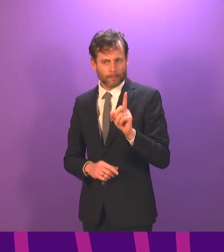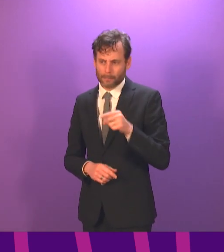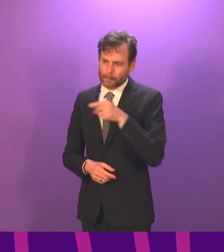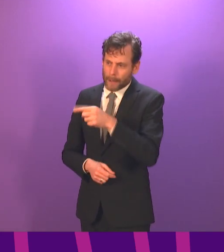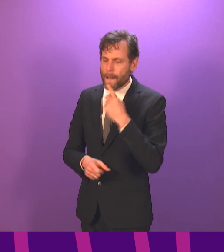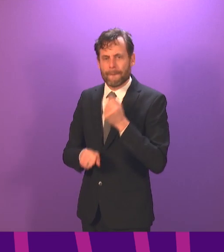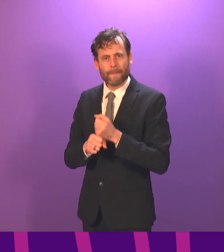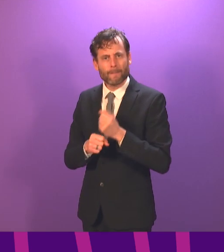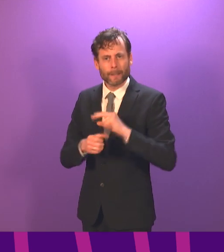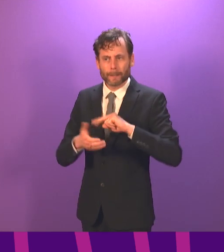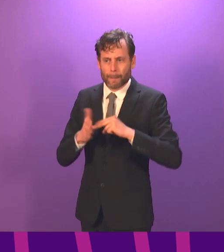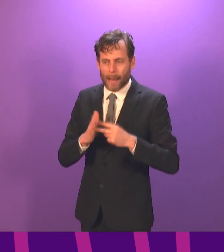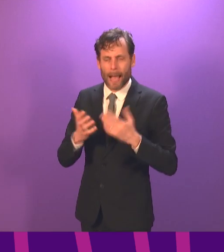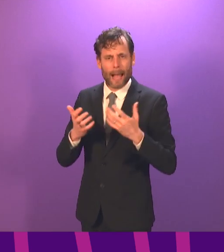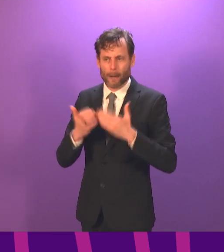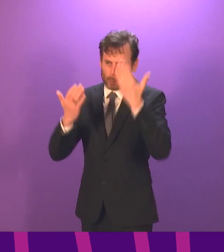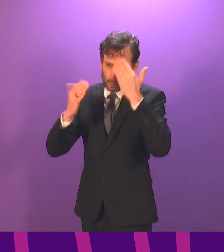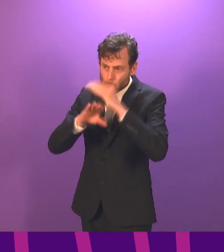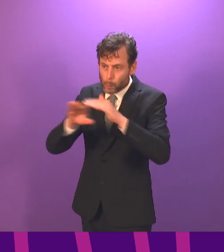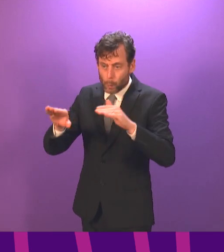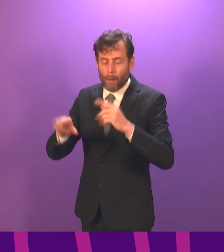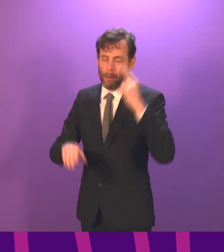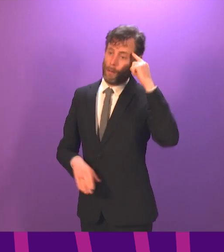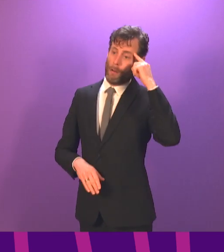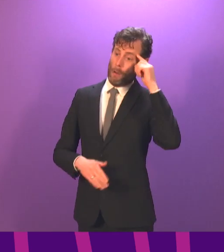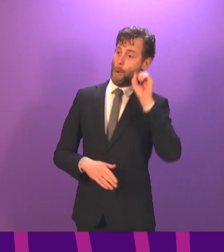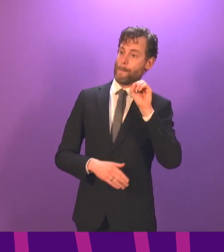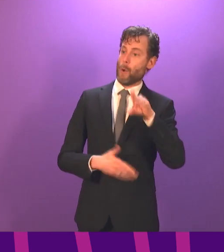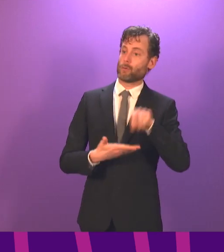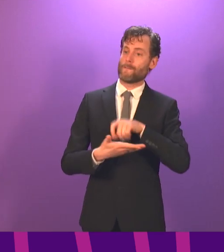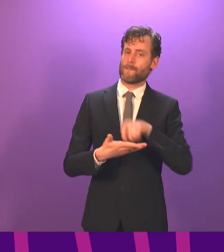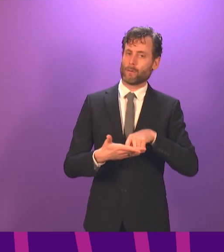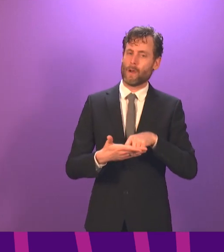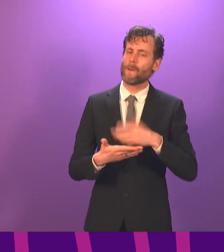is taking to raise awareness of postal voting, particularly among the elderly,